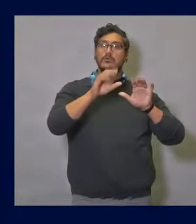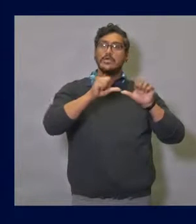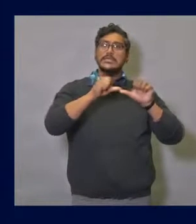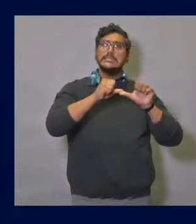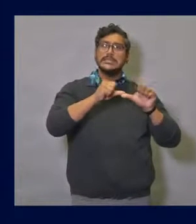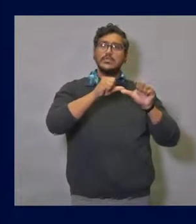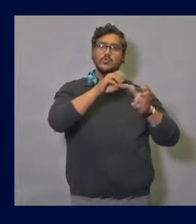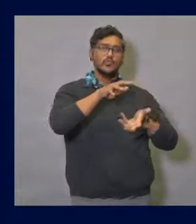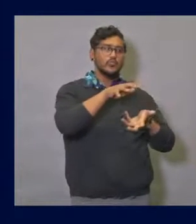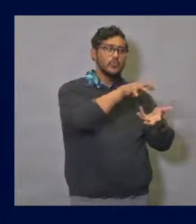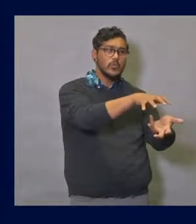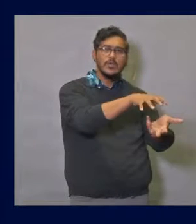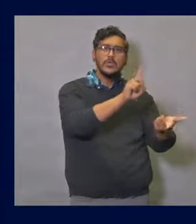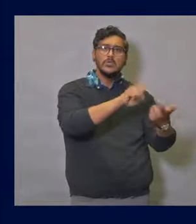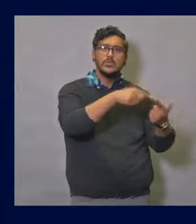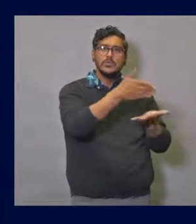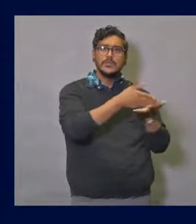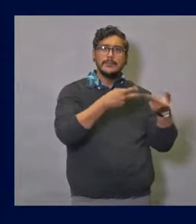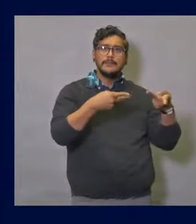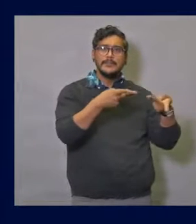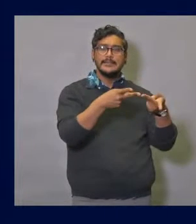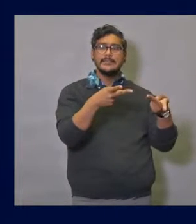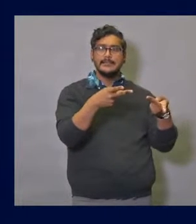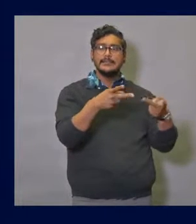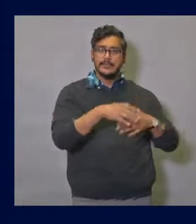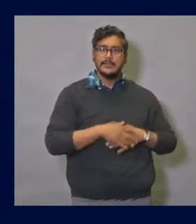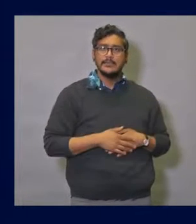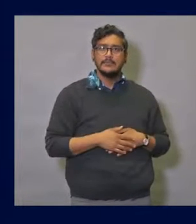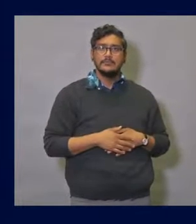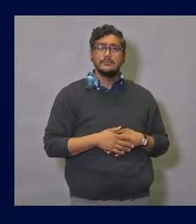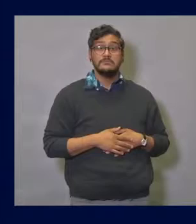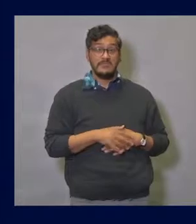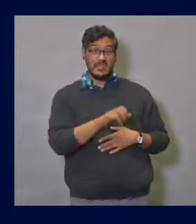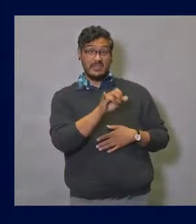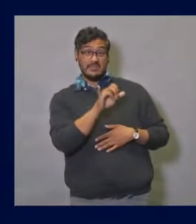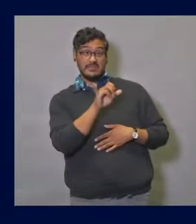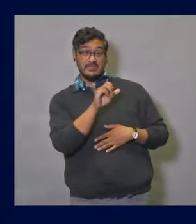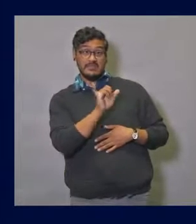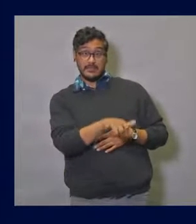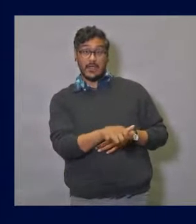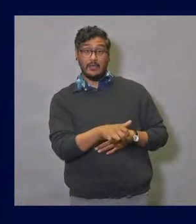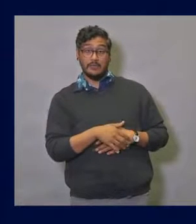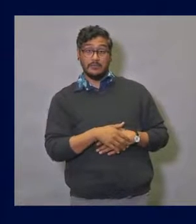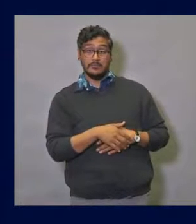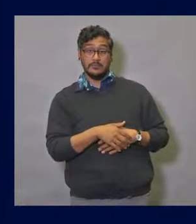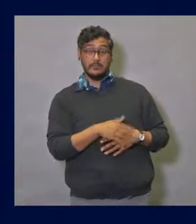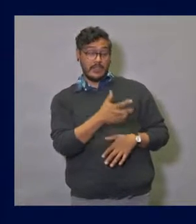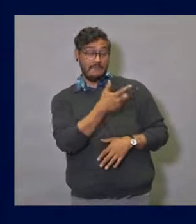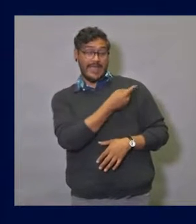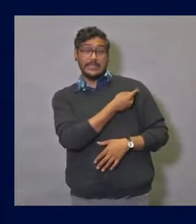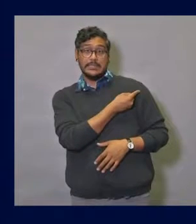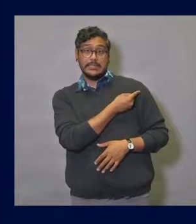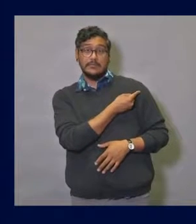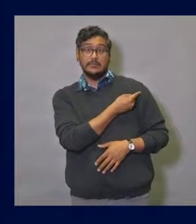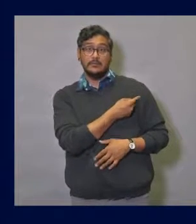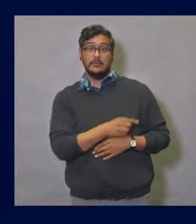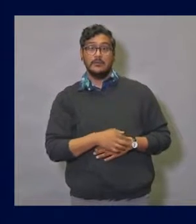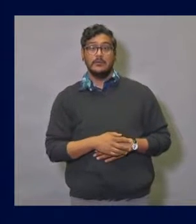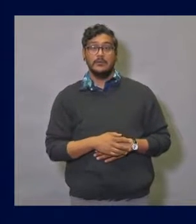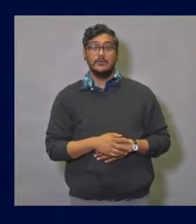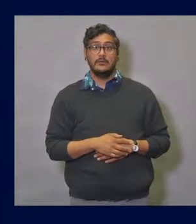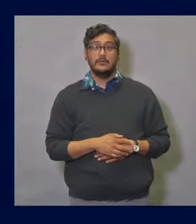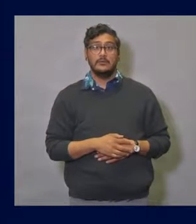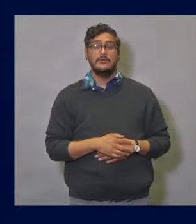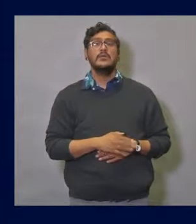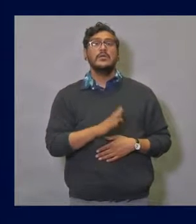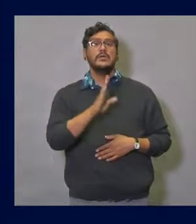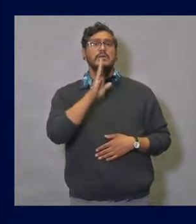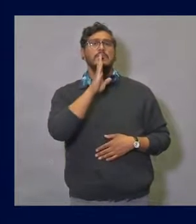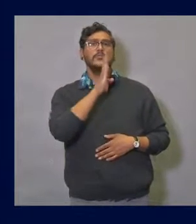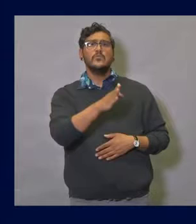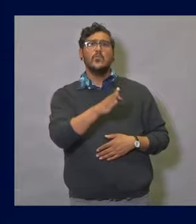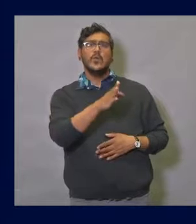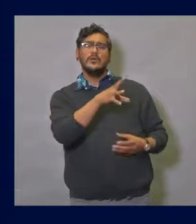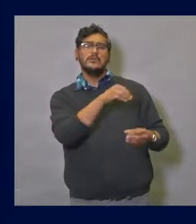ESTADO.